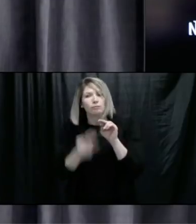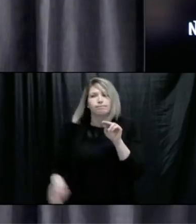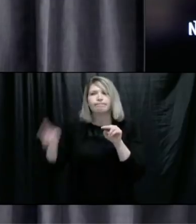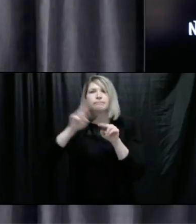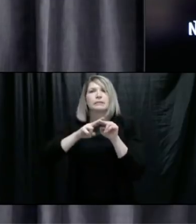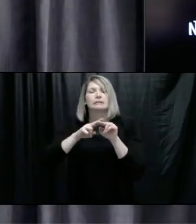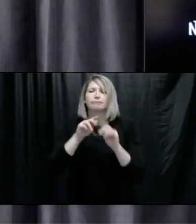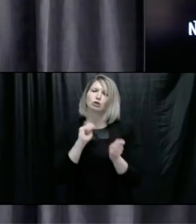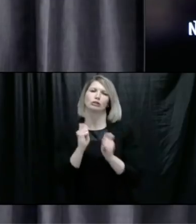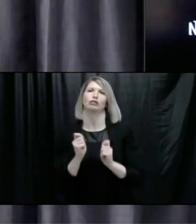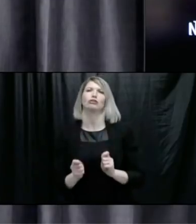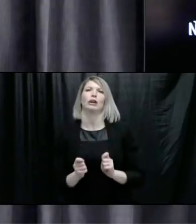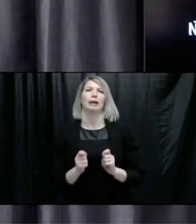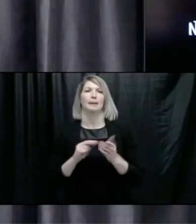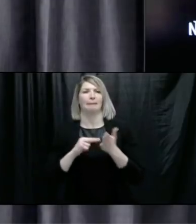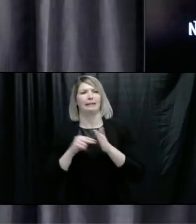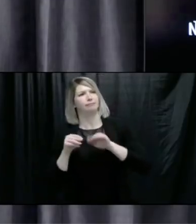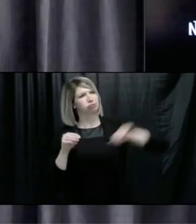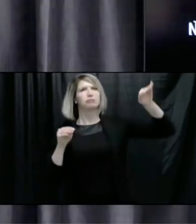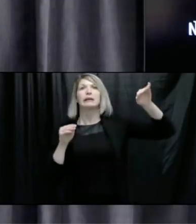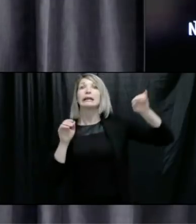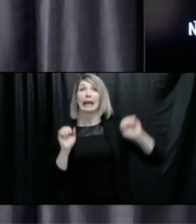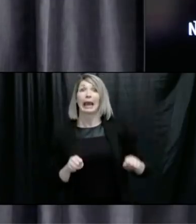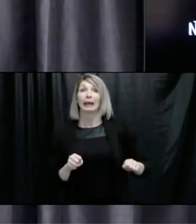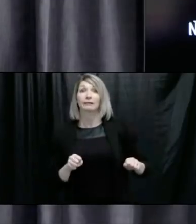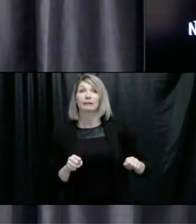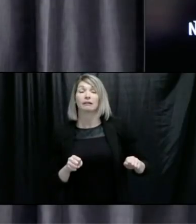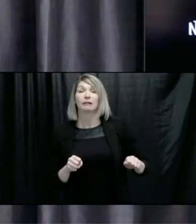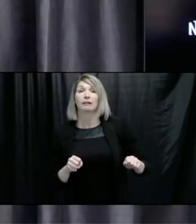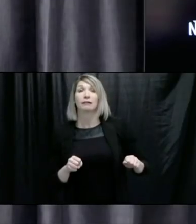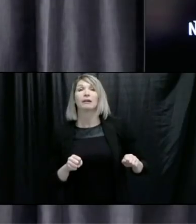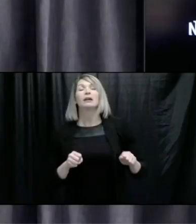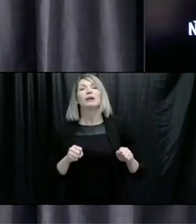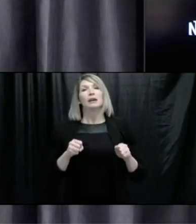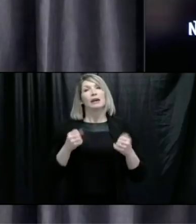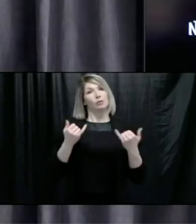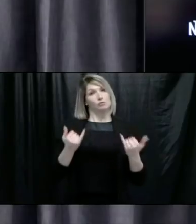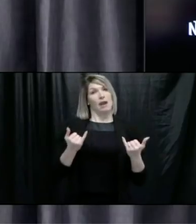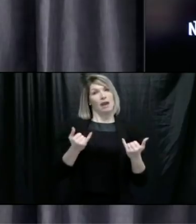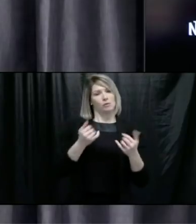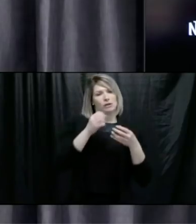WHAT WE'RE DOING.